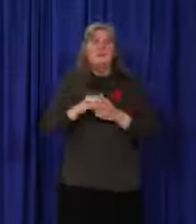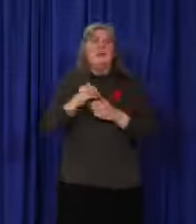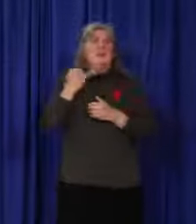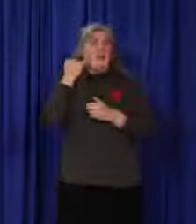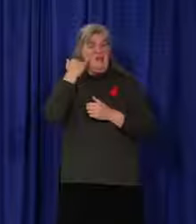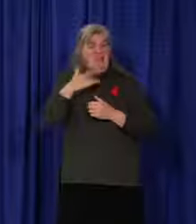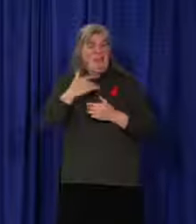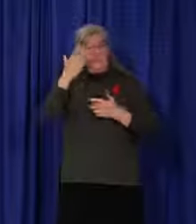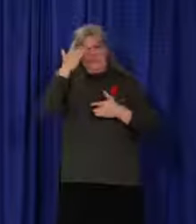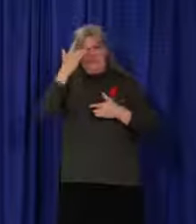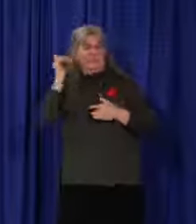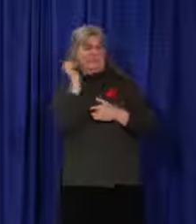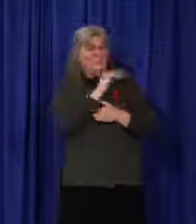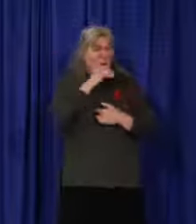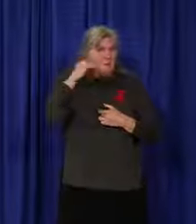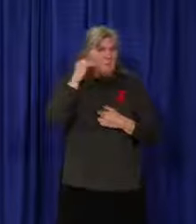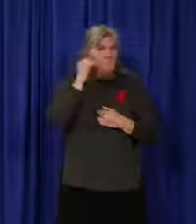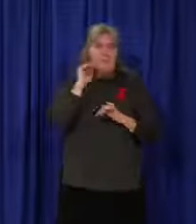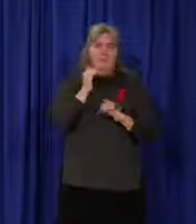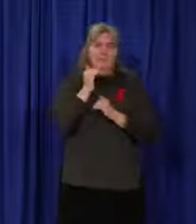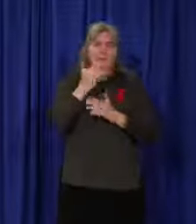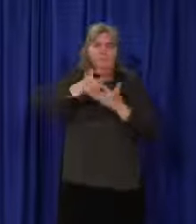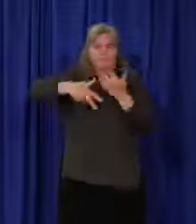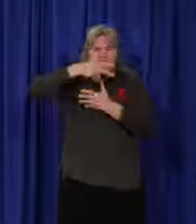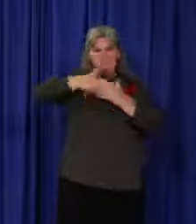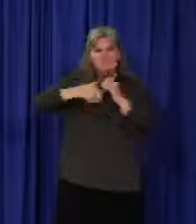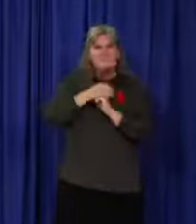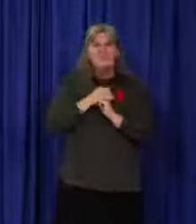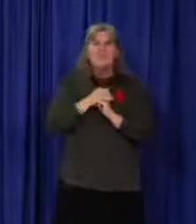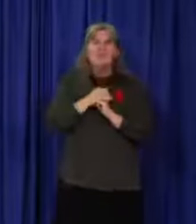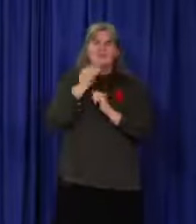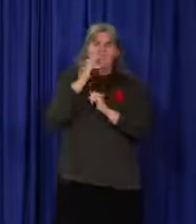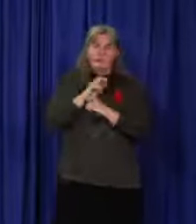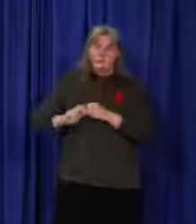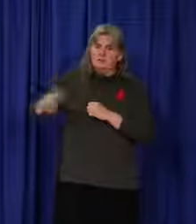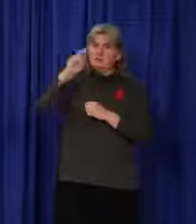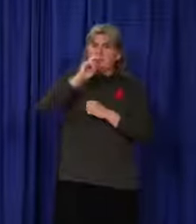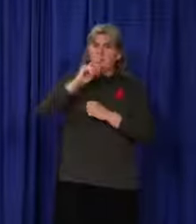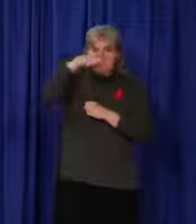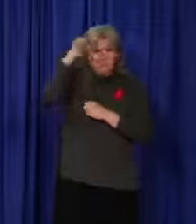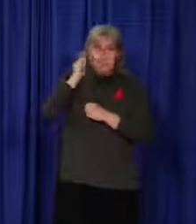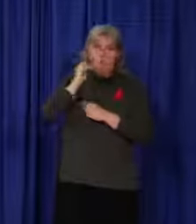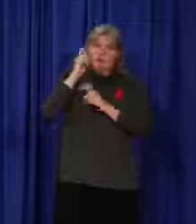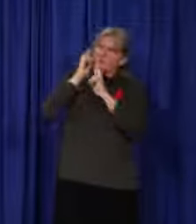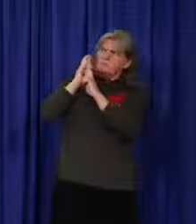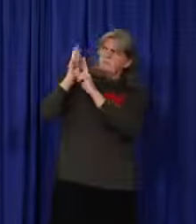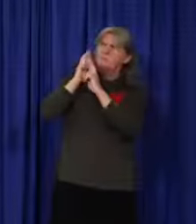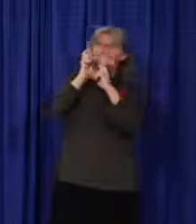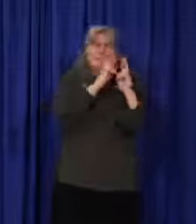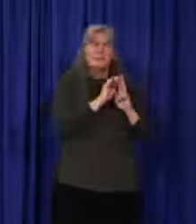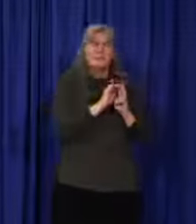Phase three, therefore, begins with the ability to expand our social bubbles a little more.